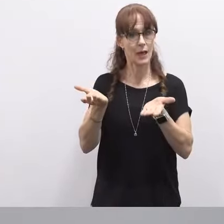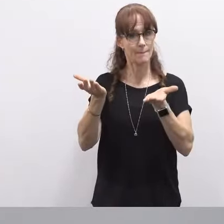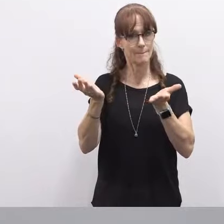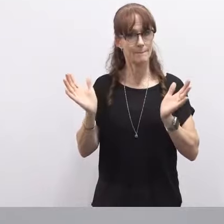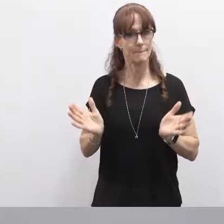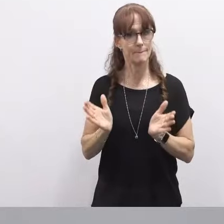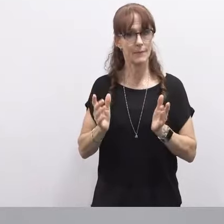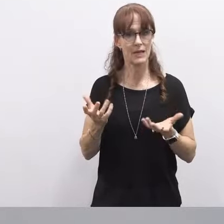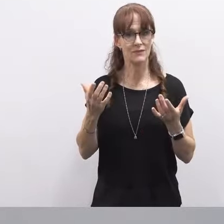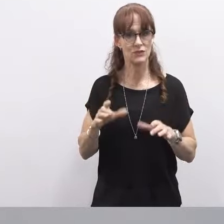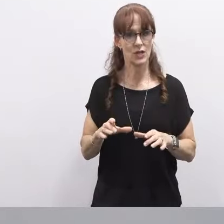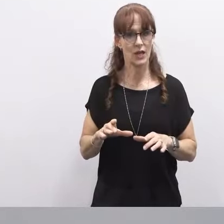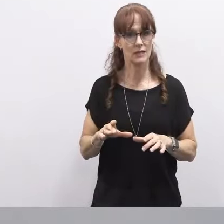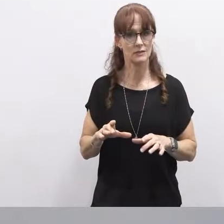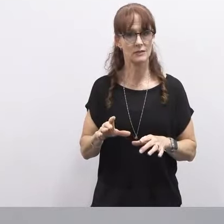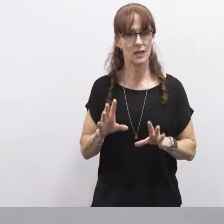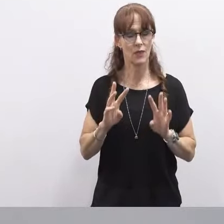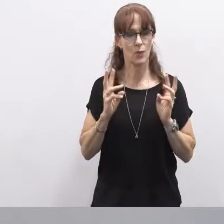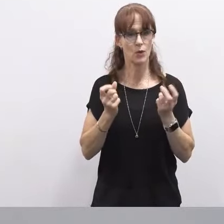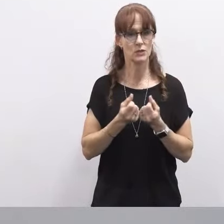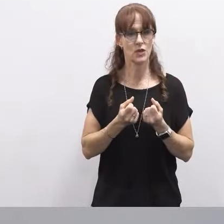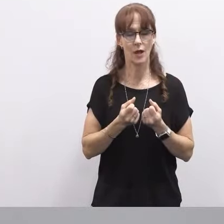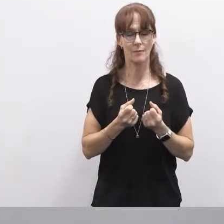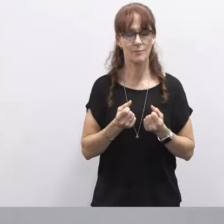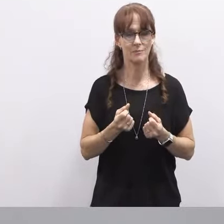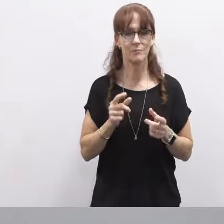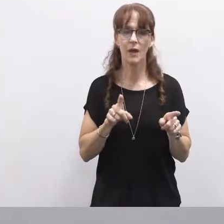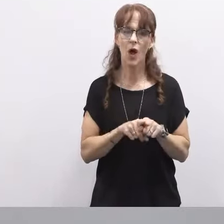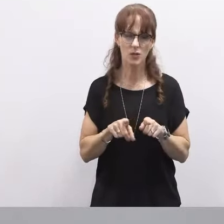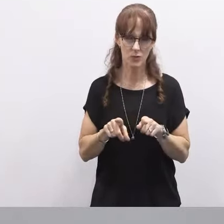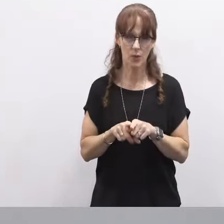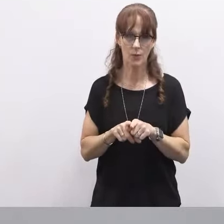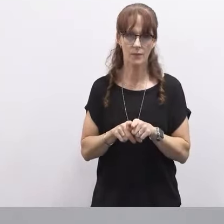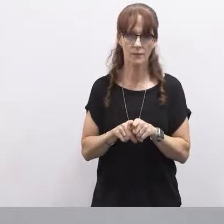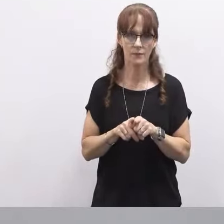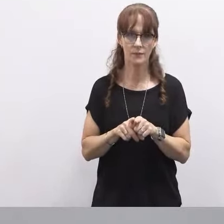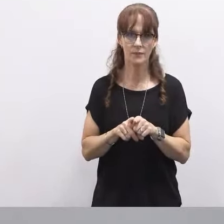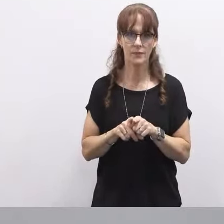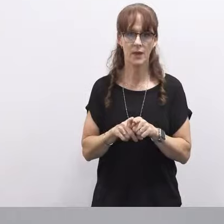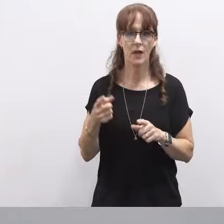and didn't get a chance to, at the board workshop. But also for those of us that have been attending